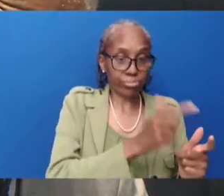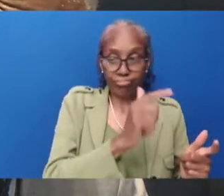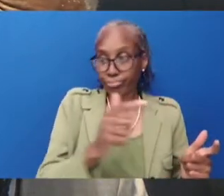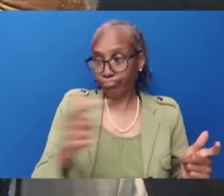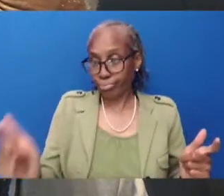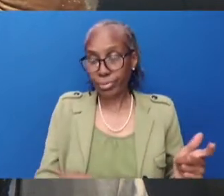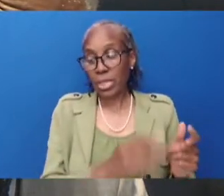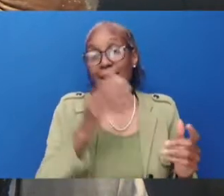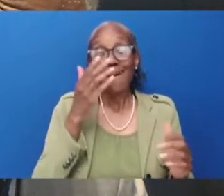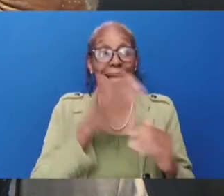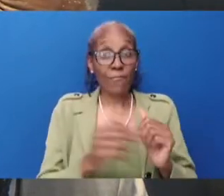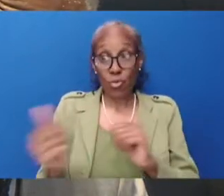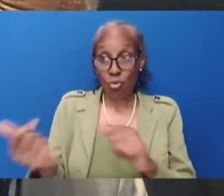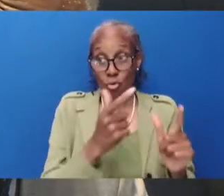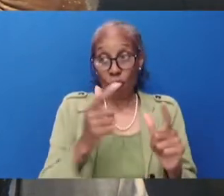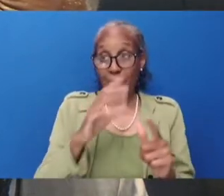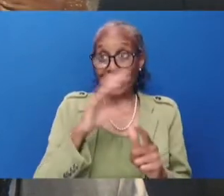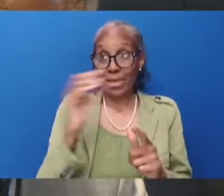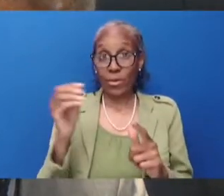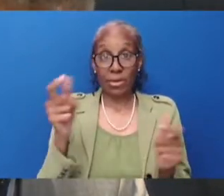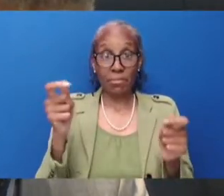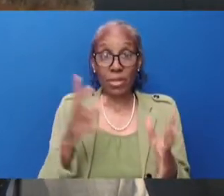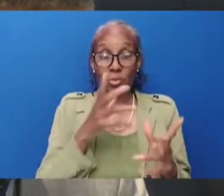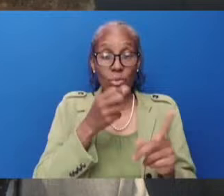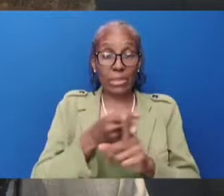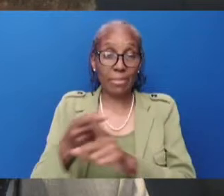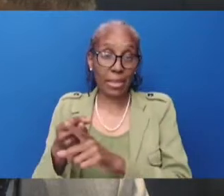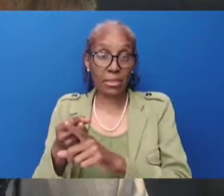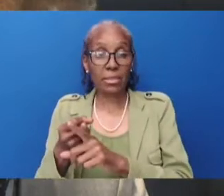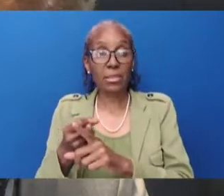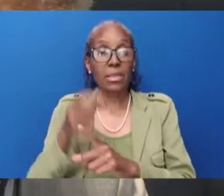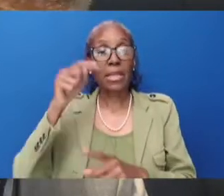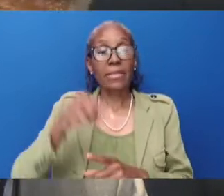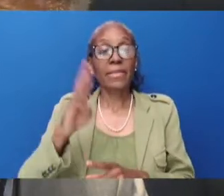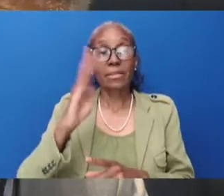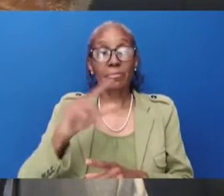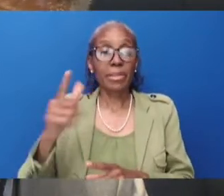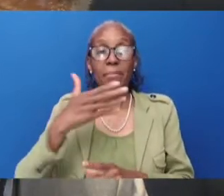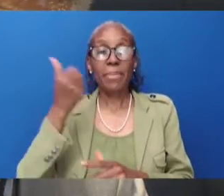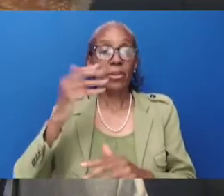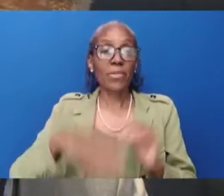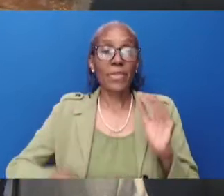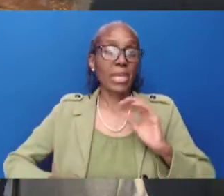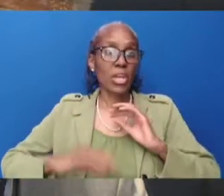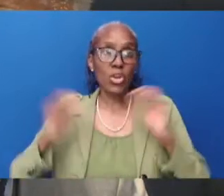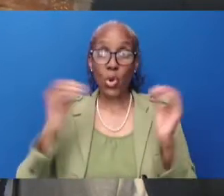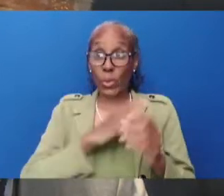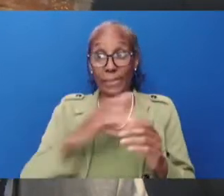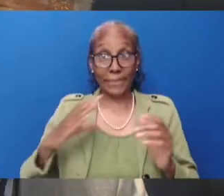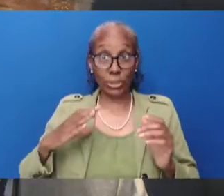PROCESS, MOVING FAIRLY QUICKLY AT THIS POINT, AND I THINK THE POSITION, AFTER TALKING TO ALL